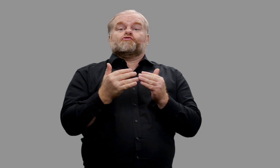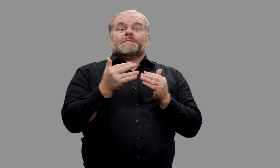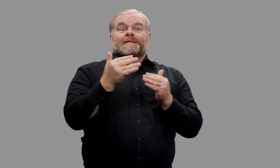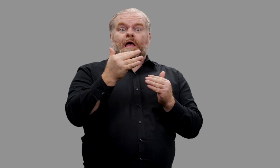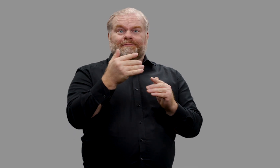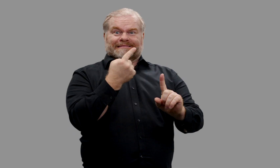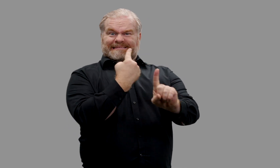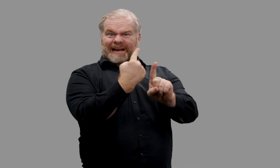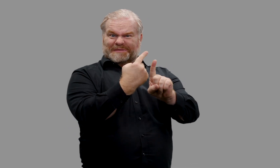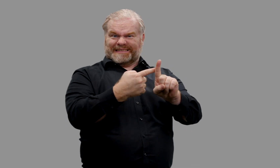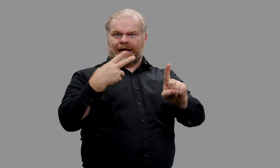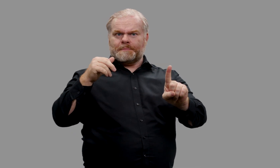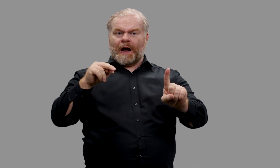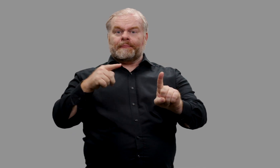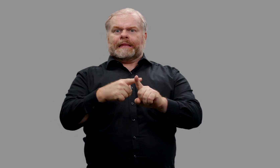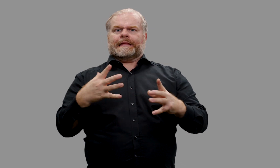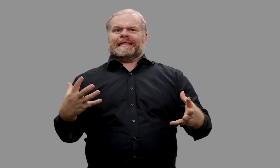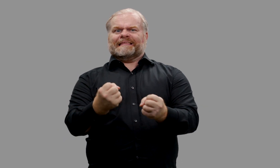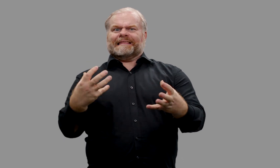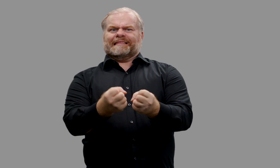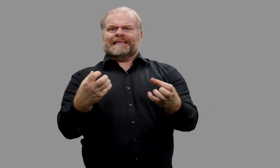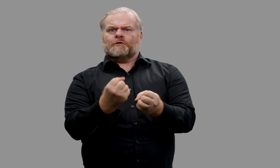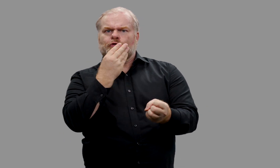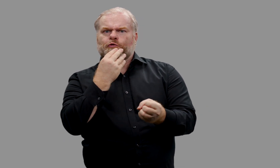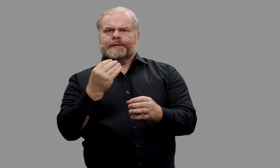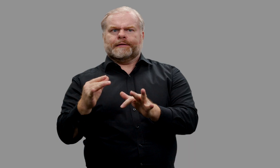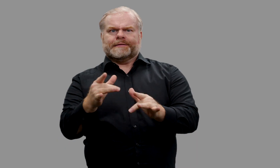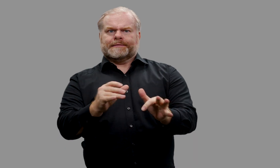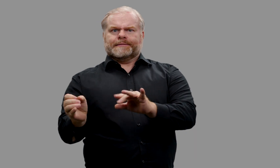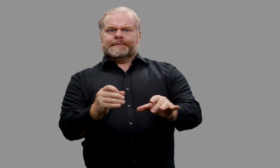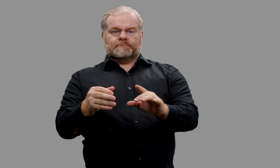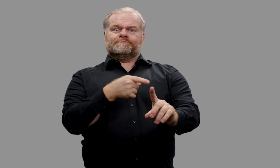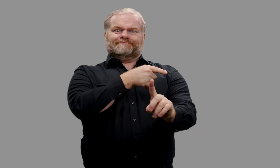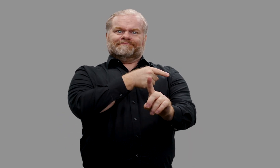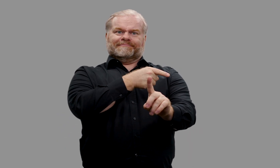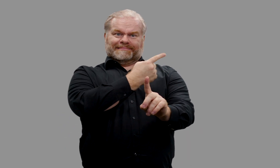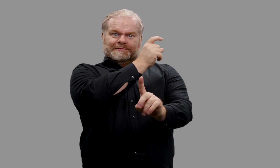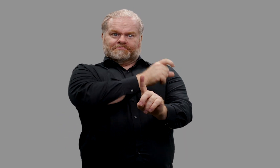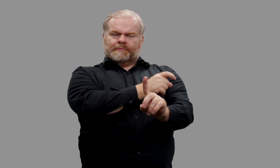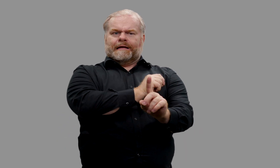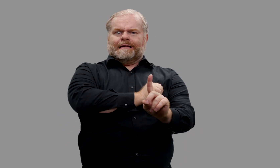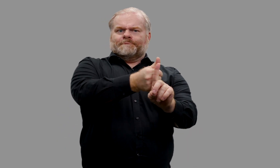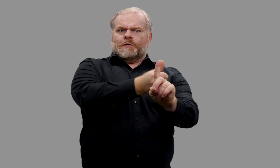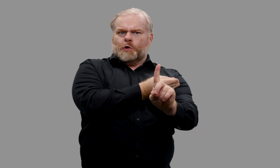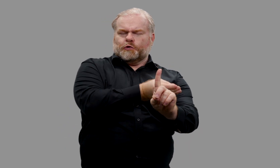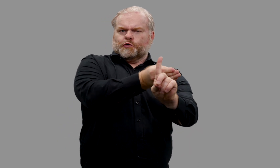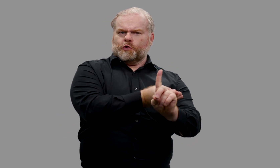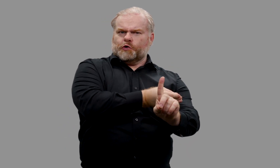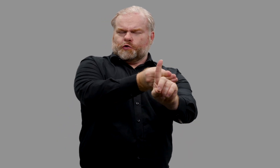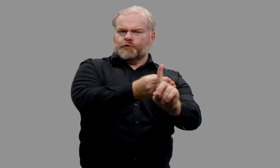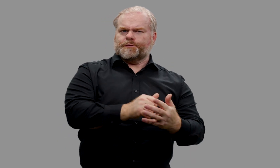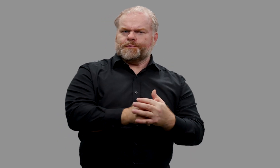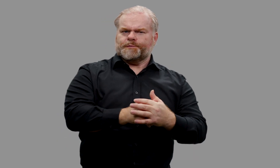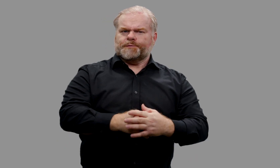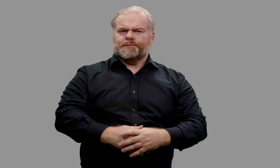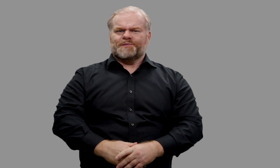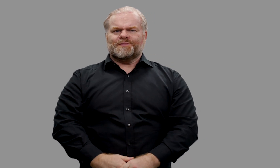Later, she helped him rescue Jews.